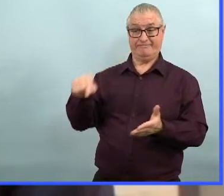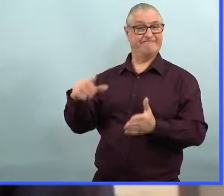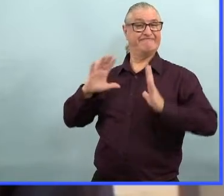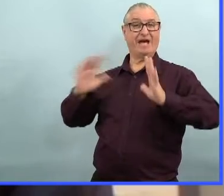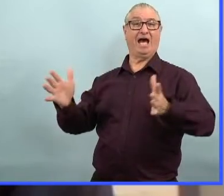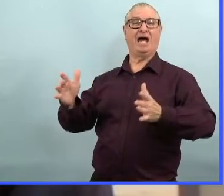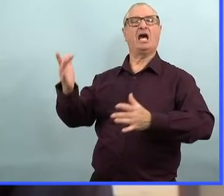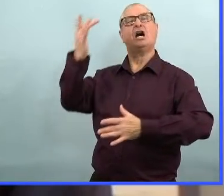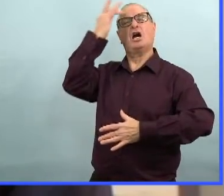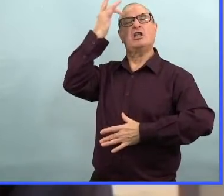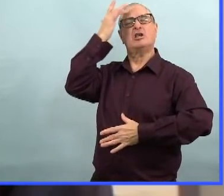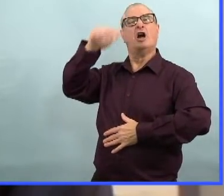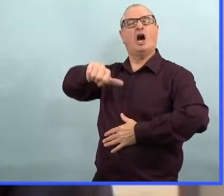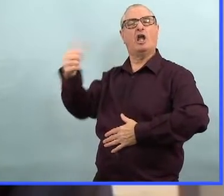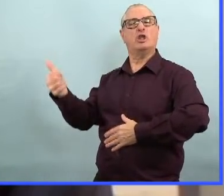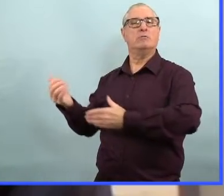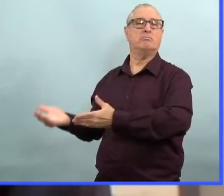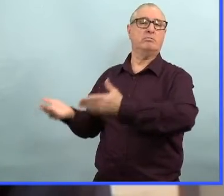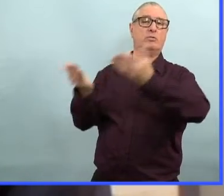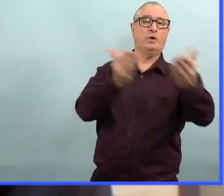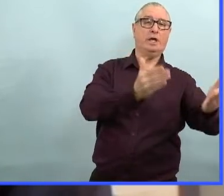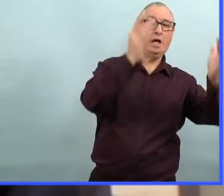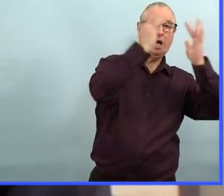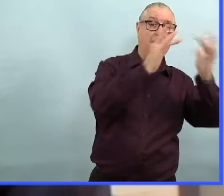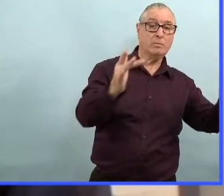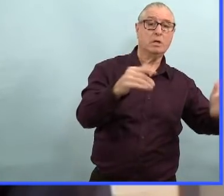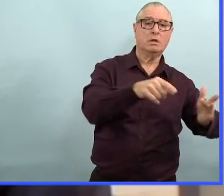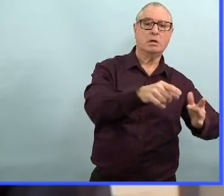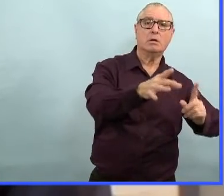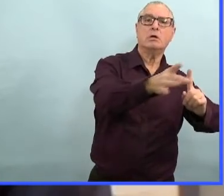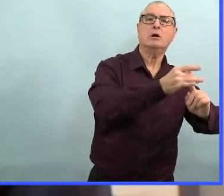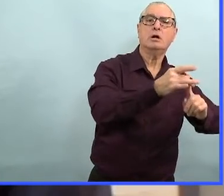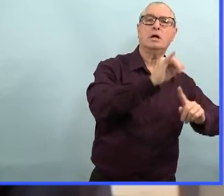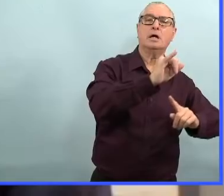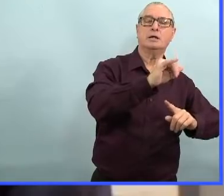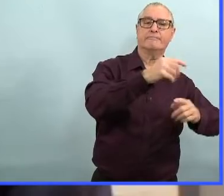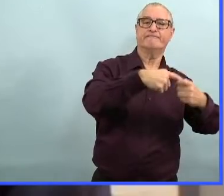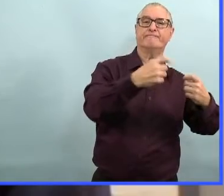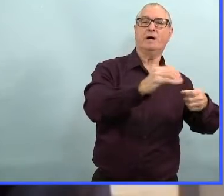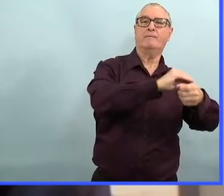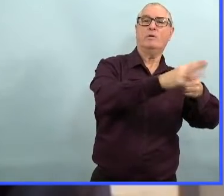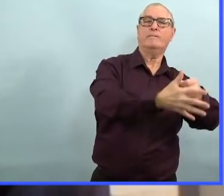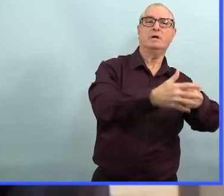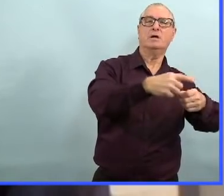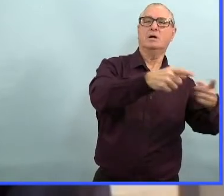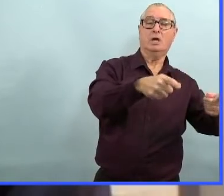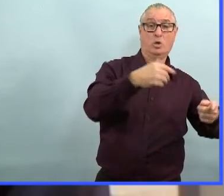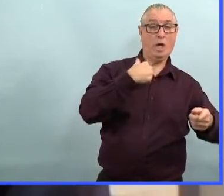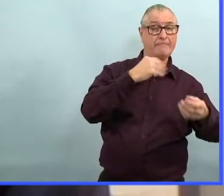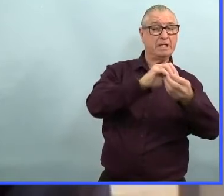because we sometimes do see uh see that people admitted for other reasons who may have